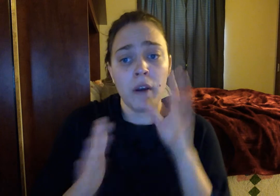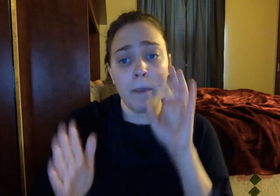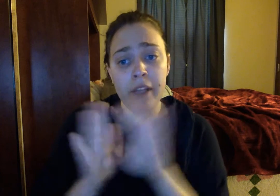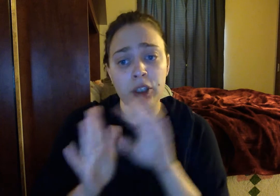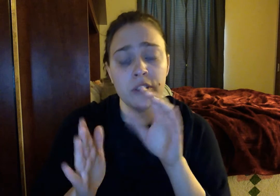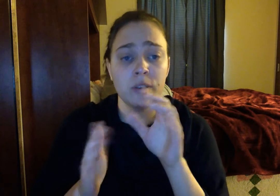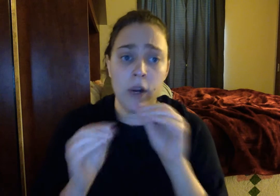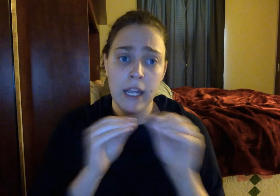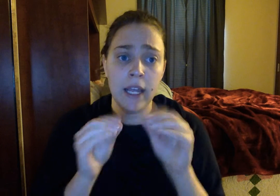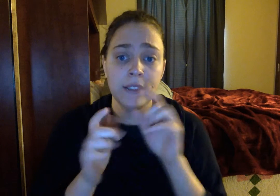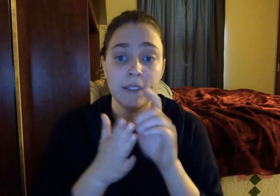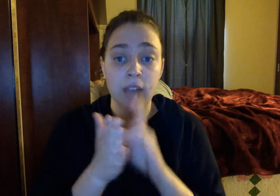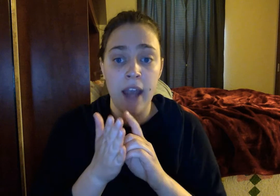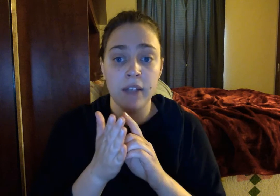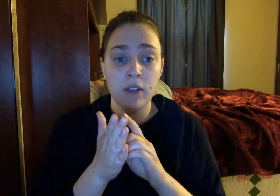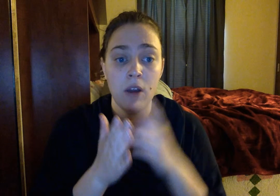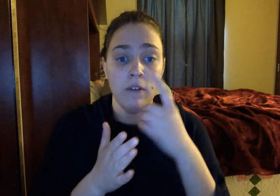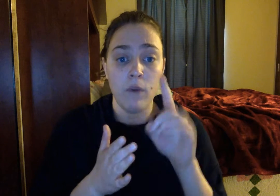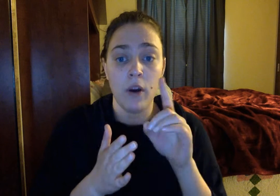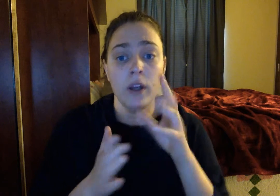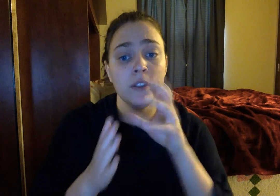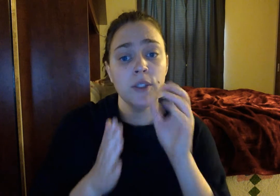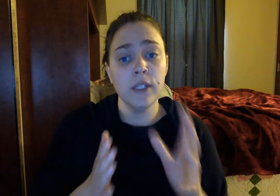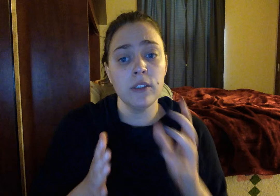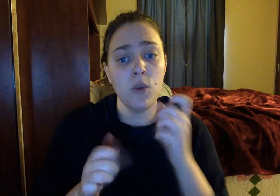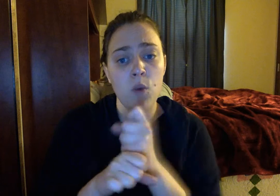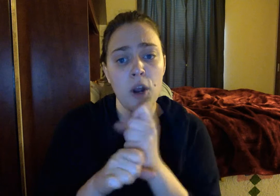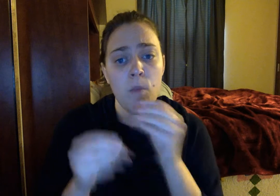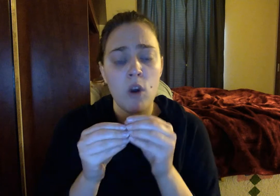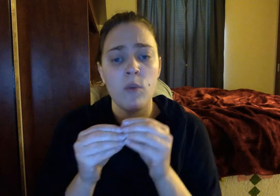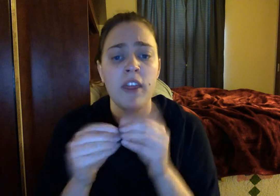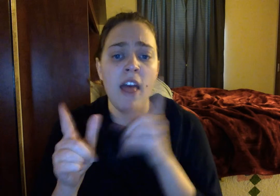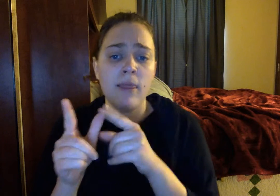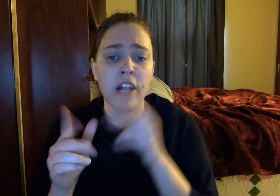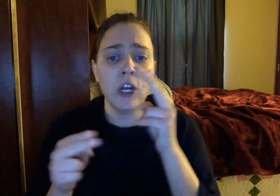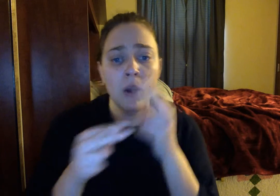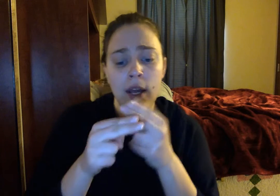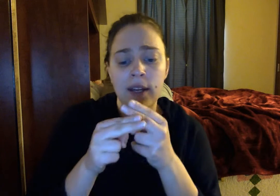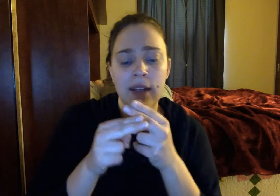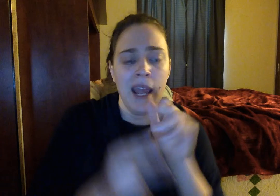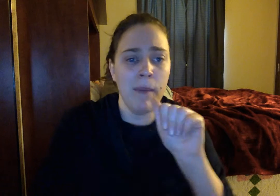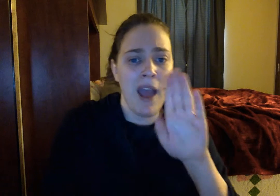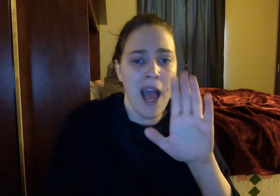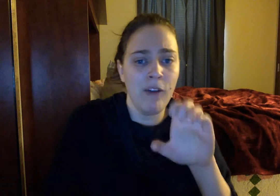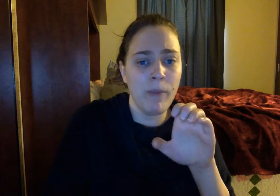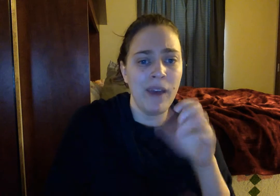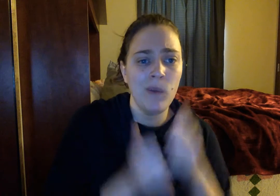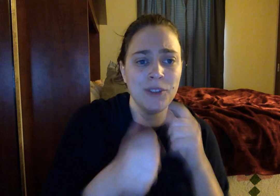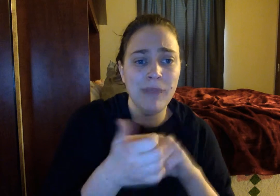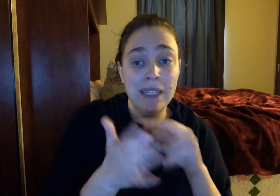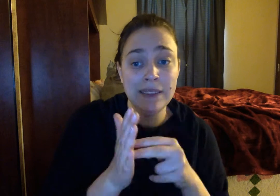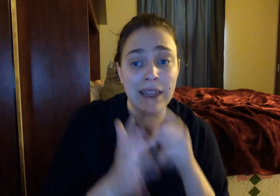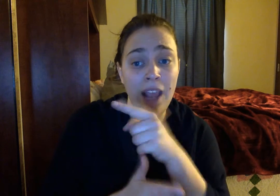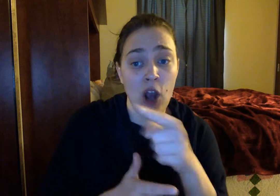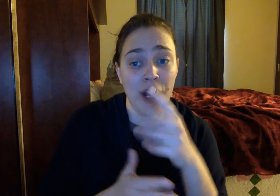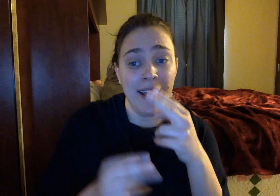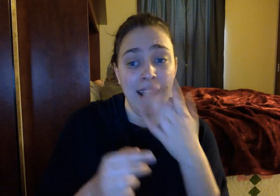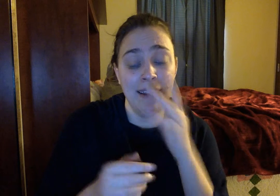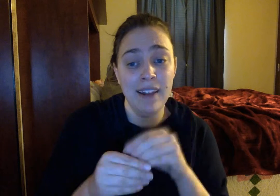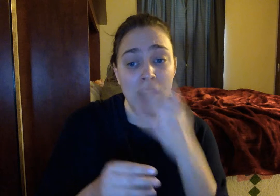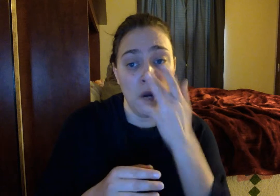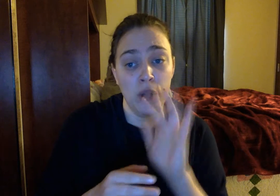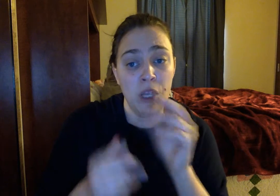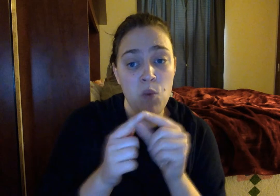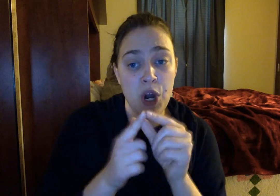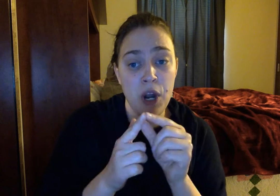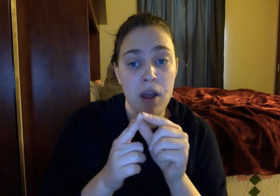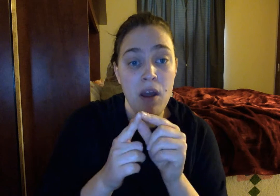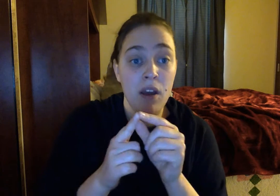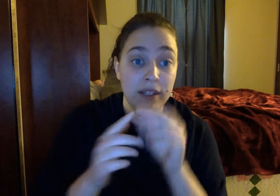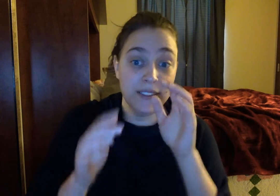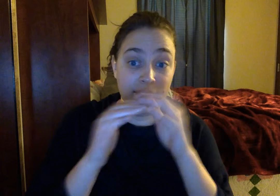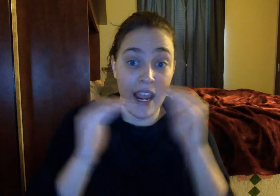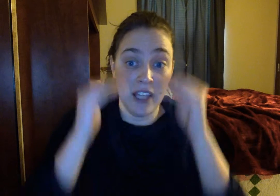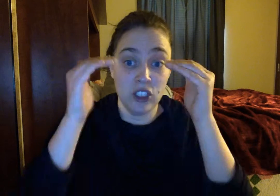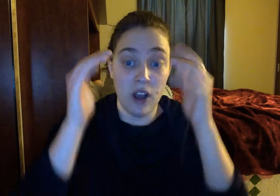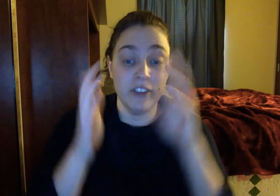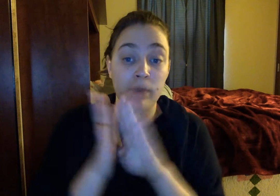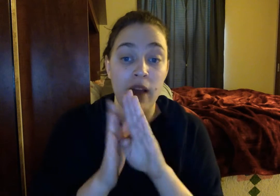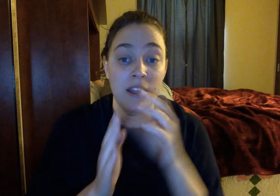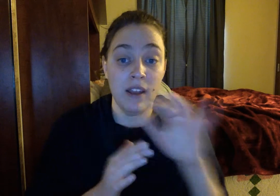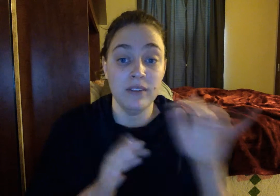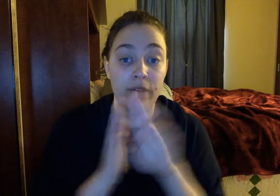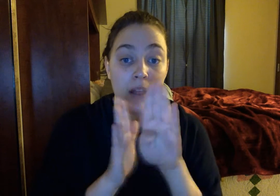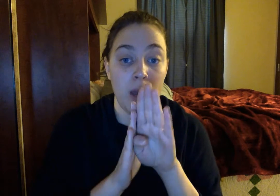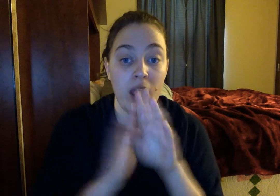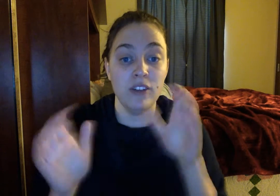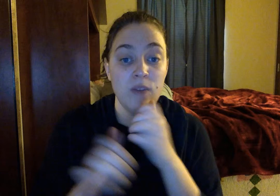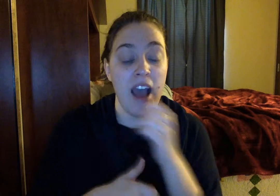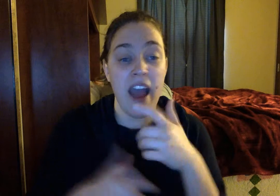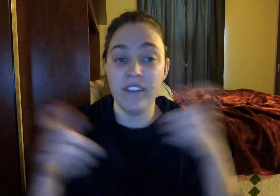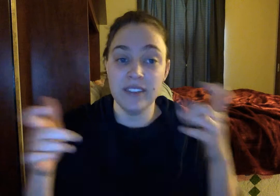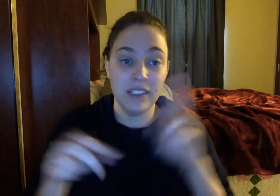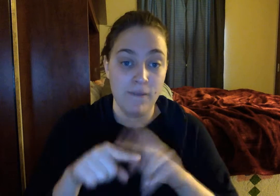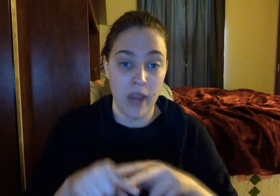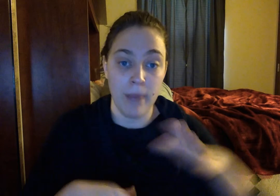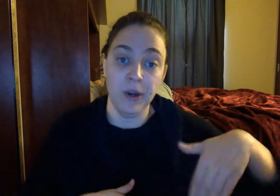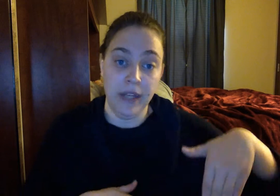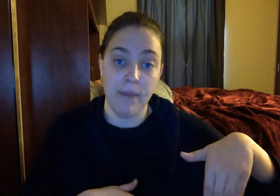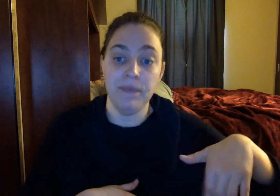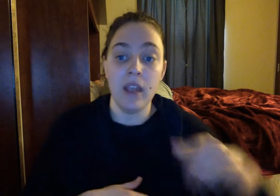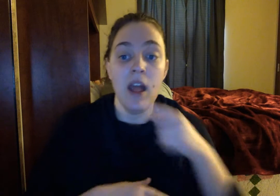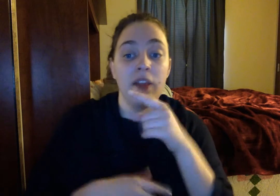Picture Sorting is designed for students who work more with letter-name-alphabet which means they are in the early word pattern stages of spelling development and do not have extensive vocabulary yet.